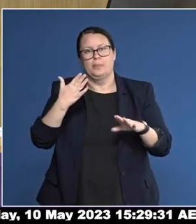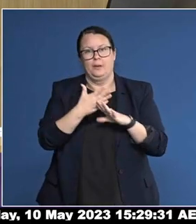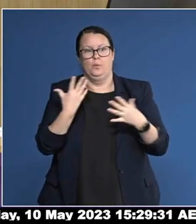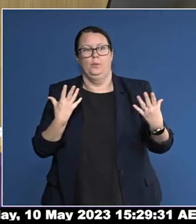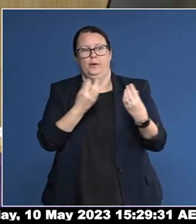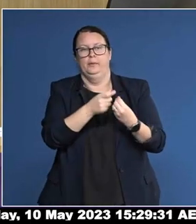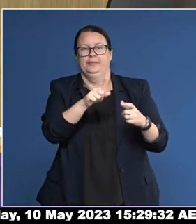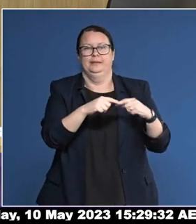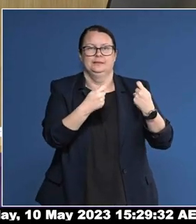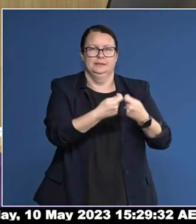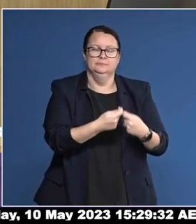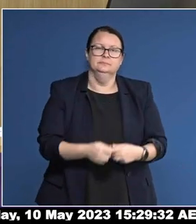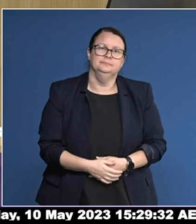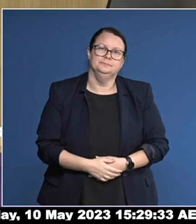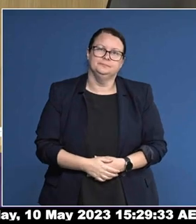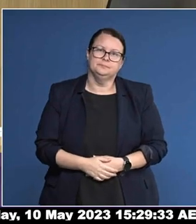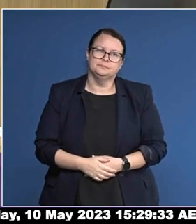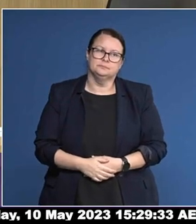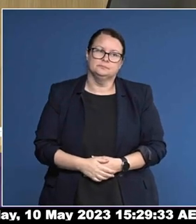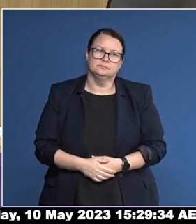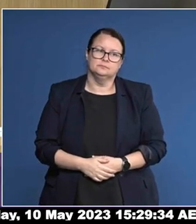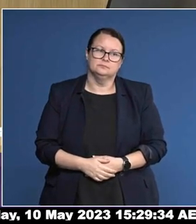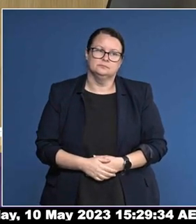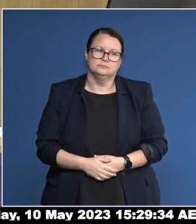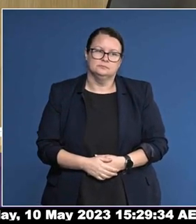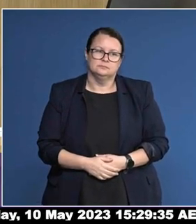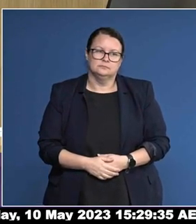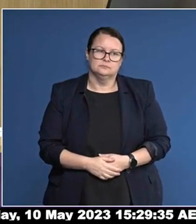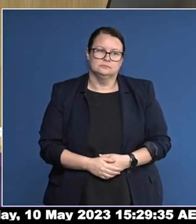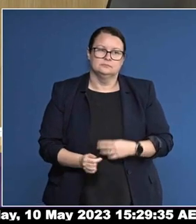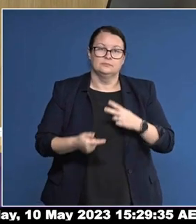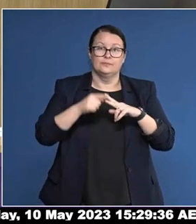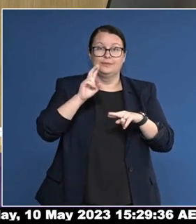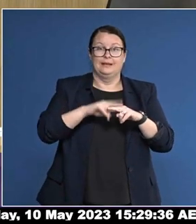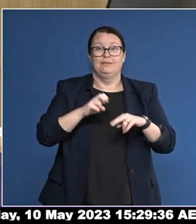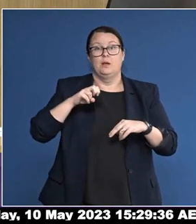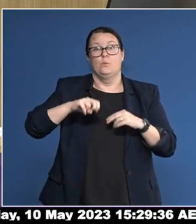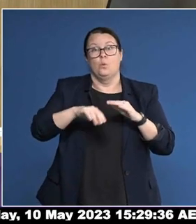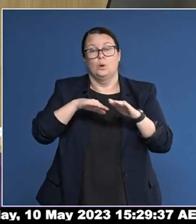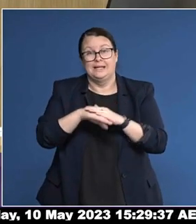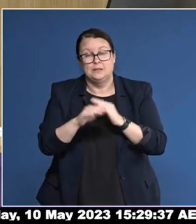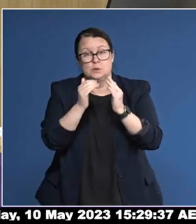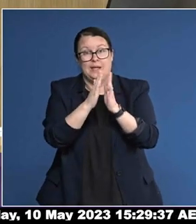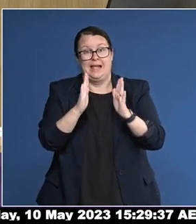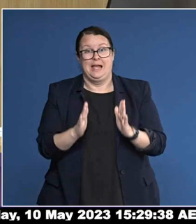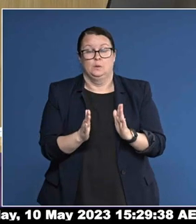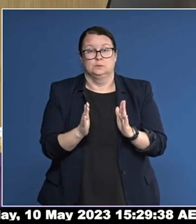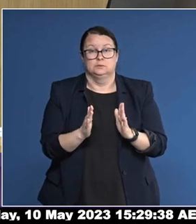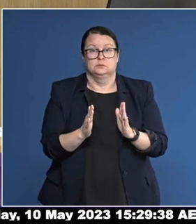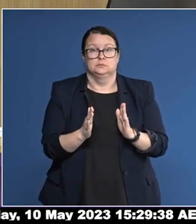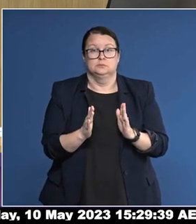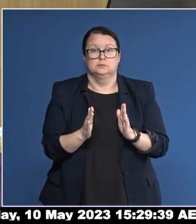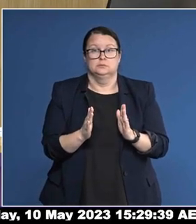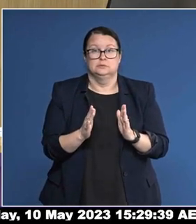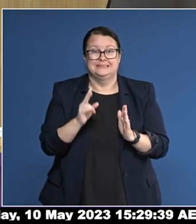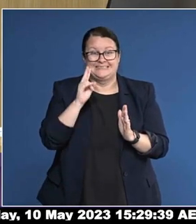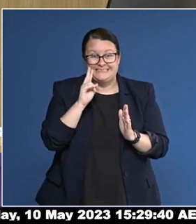seeking other supports, if they do walk into a house and are seeing those types of things